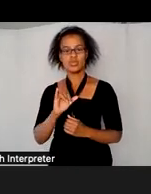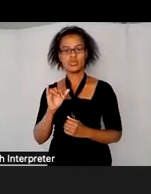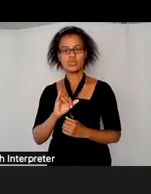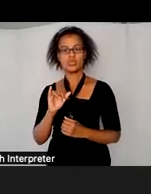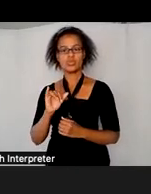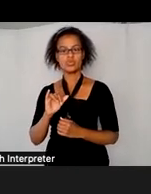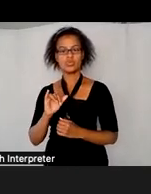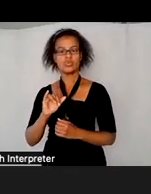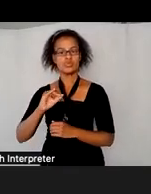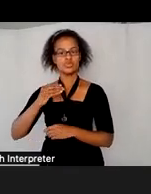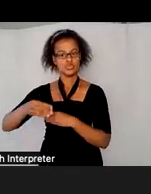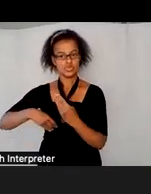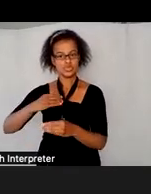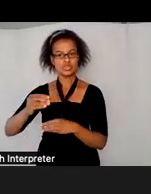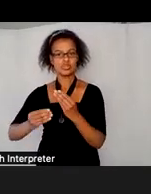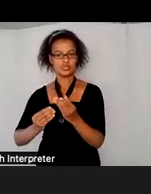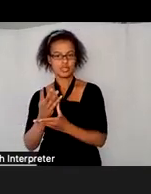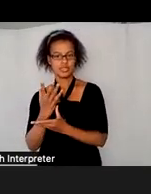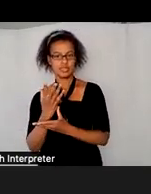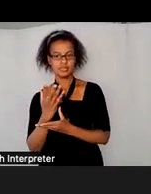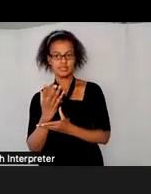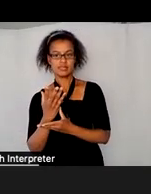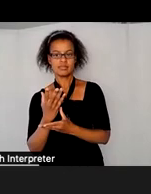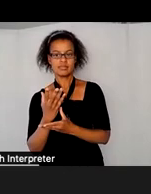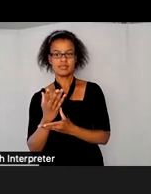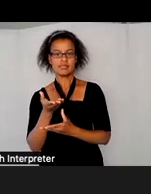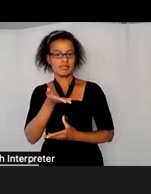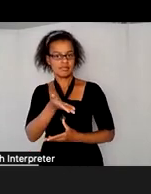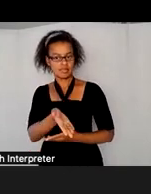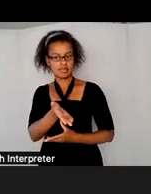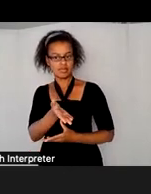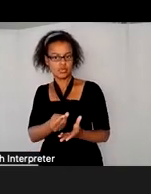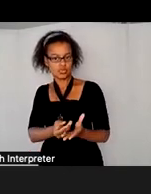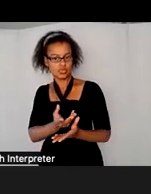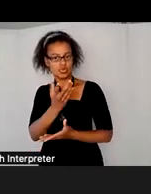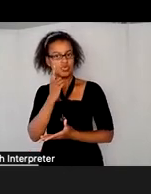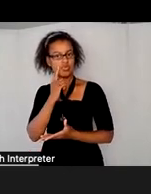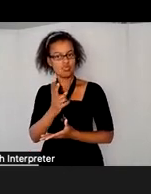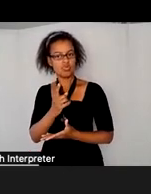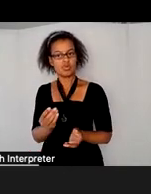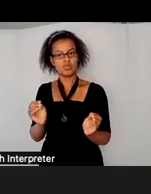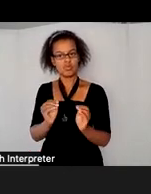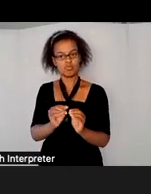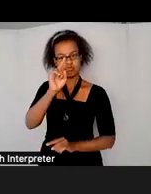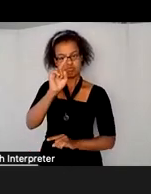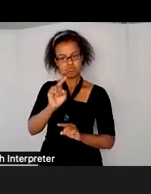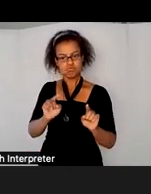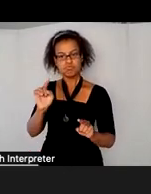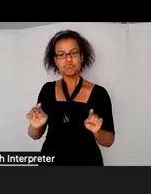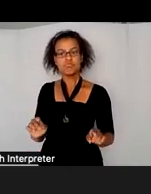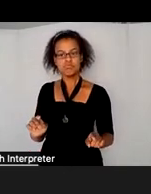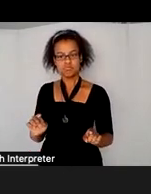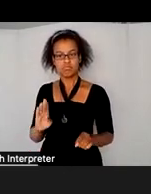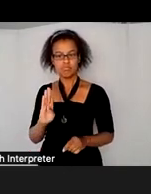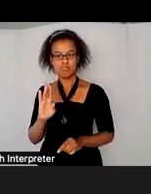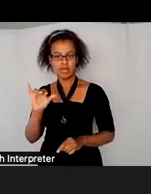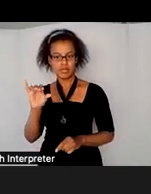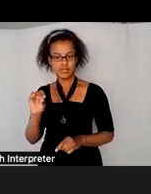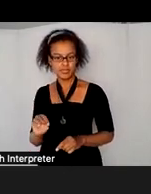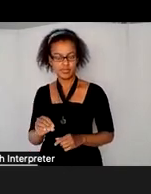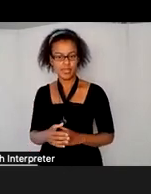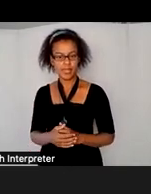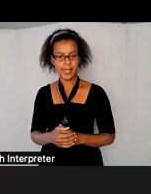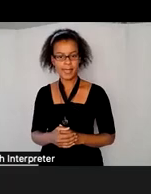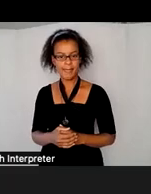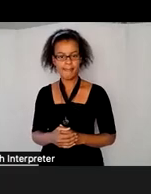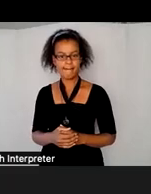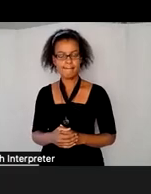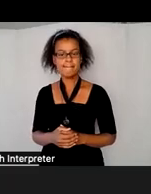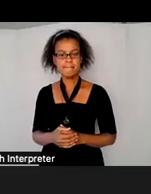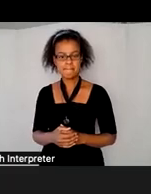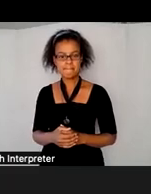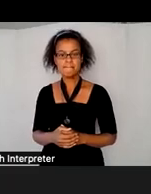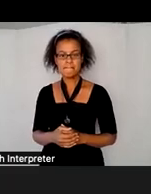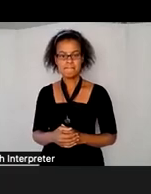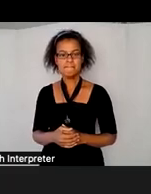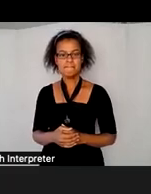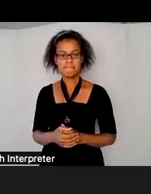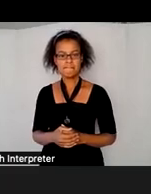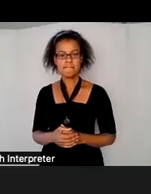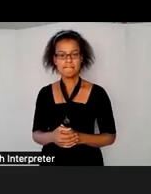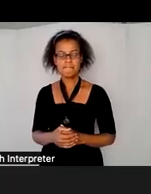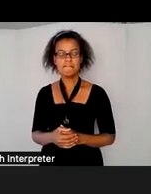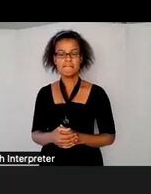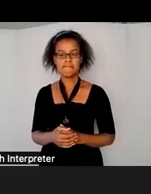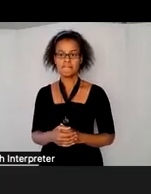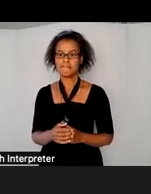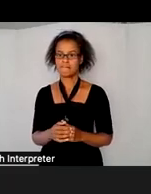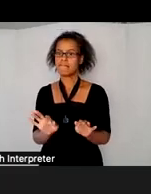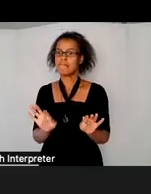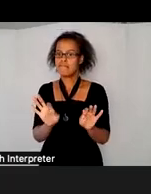as I mentioned before, our it's so important for us to have the community involved and